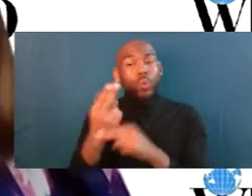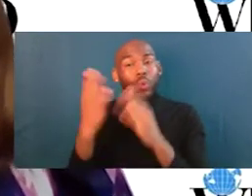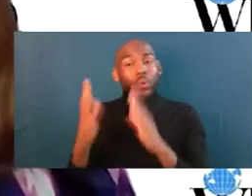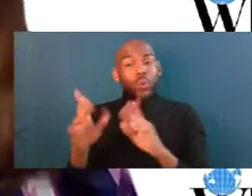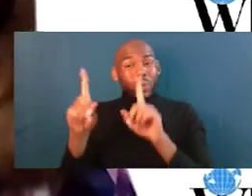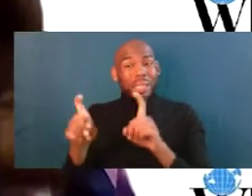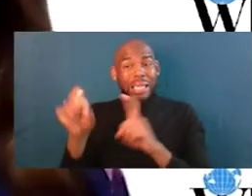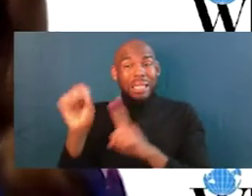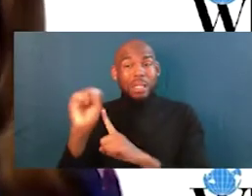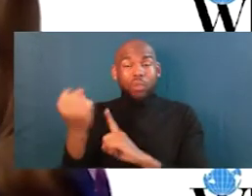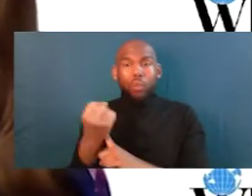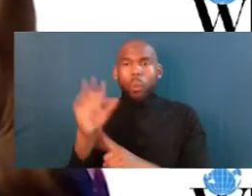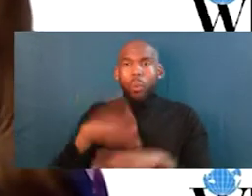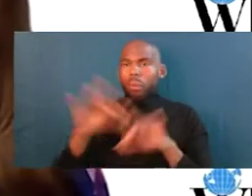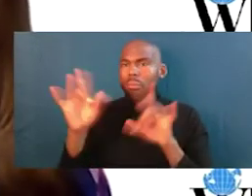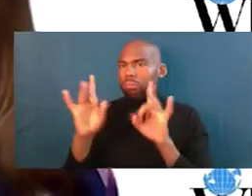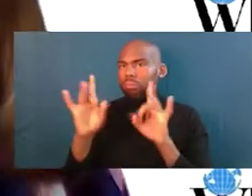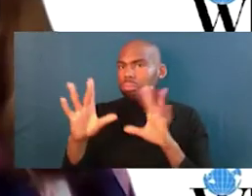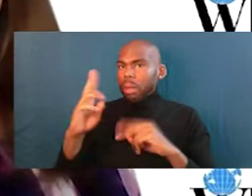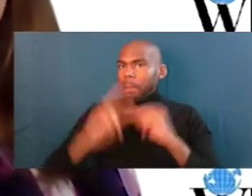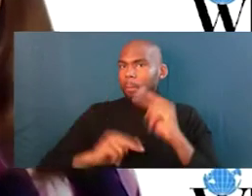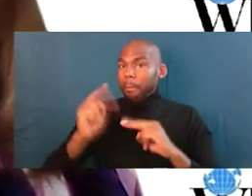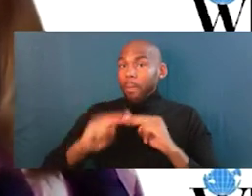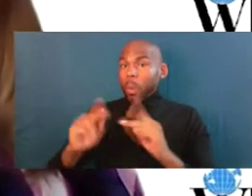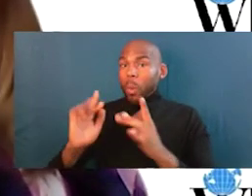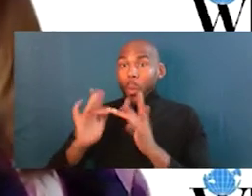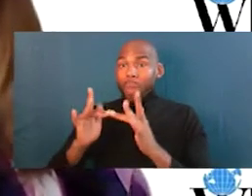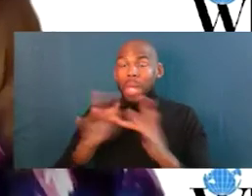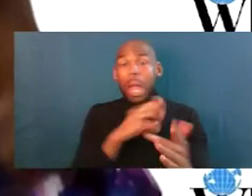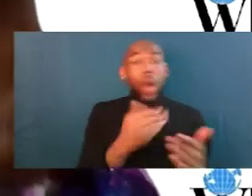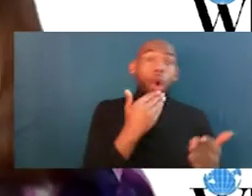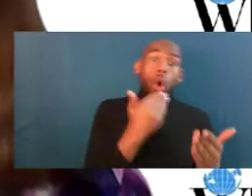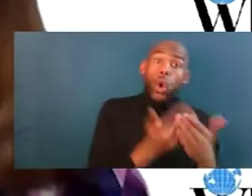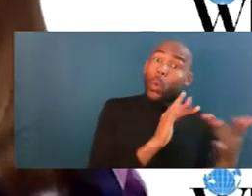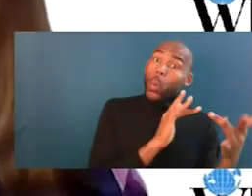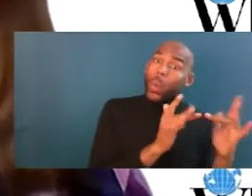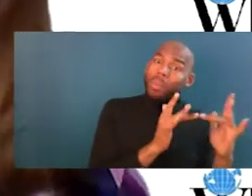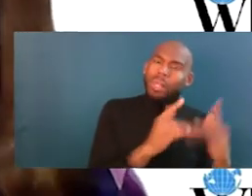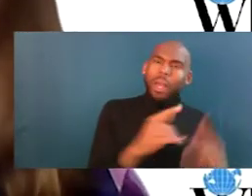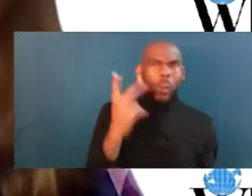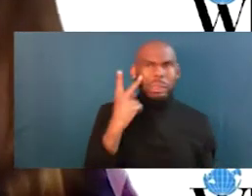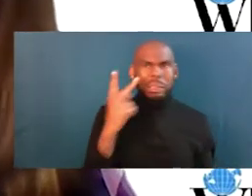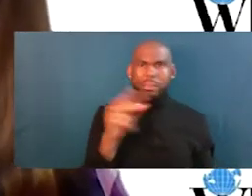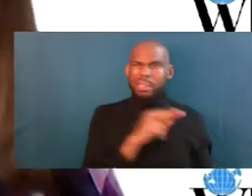scenario on a poorly built website and a well-built website, something we experience all the time